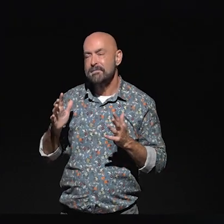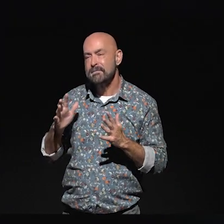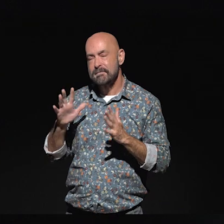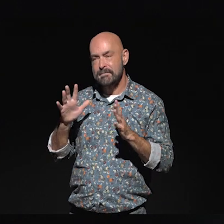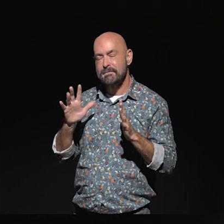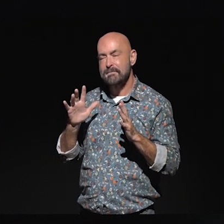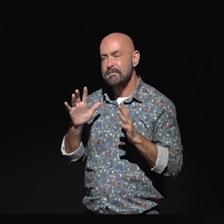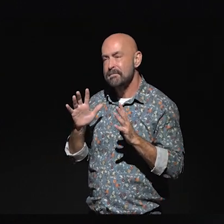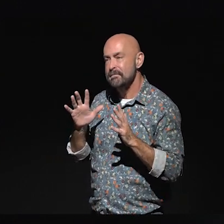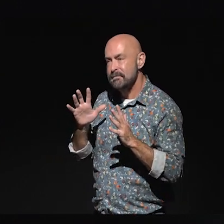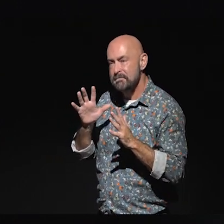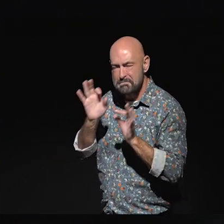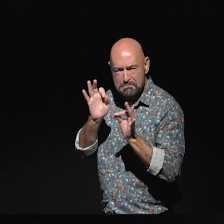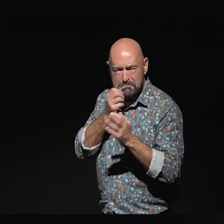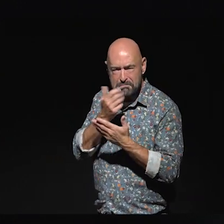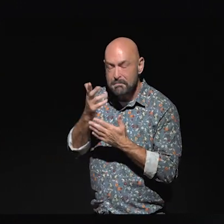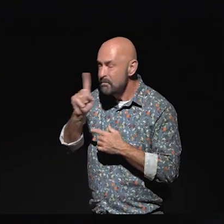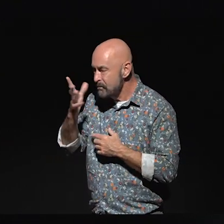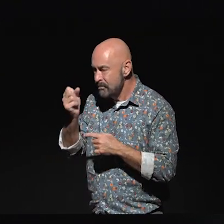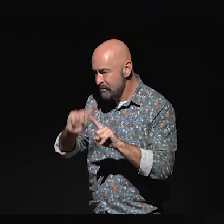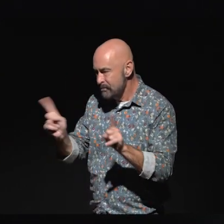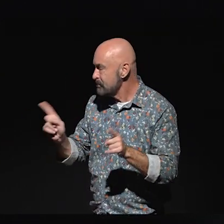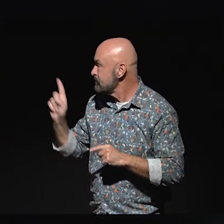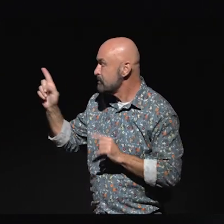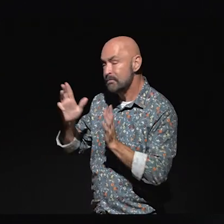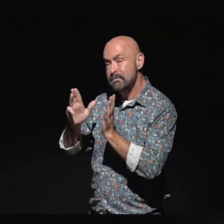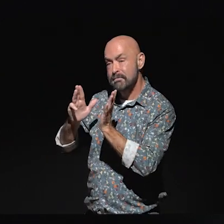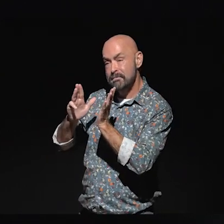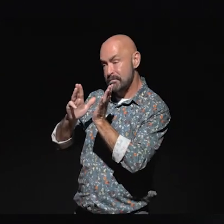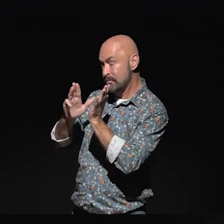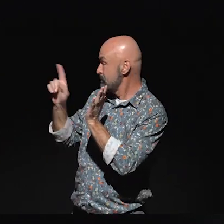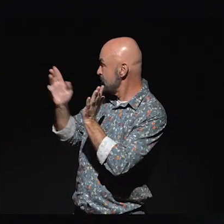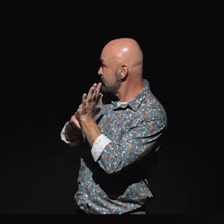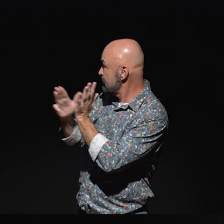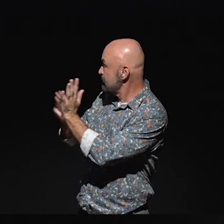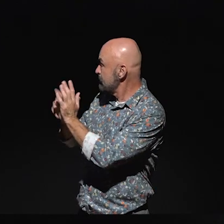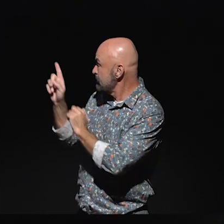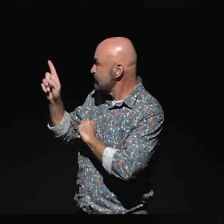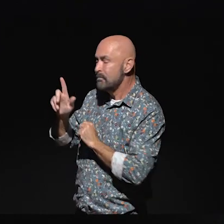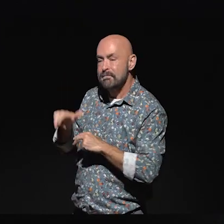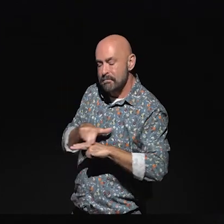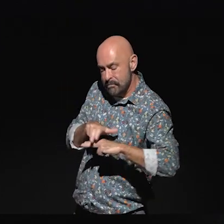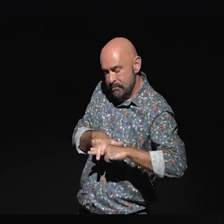But there is a difference. If 'Madame Moitessier, seated', our picture,